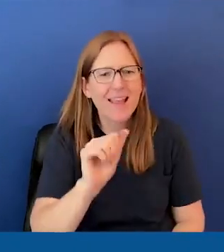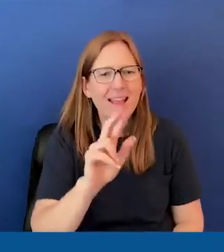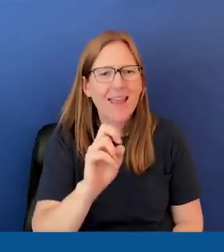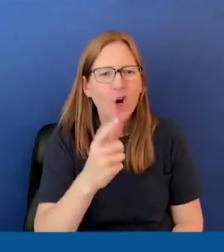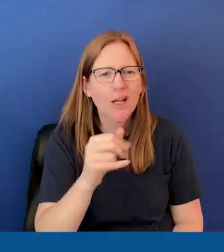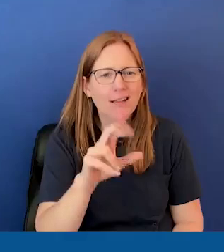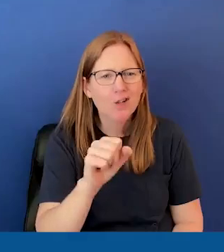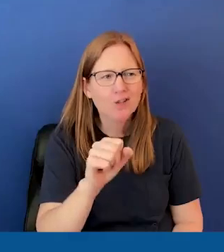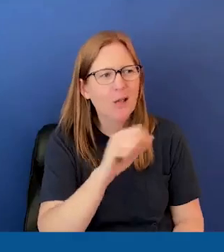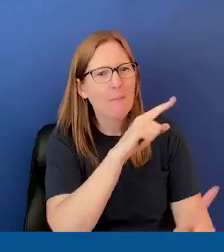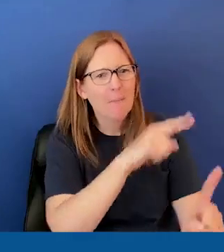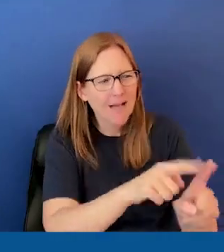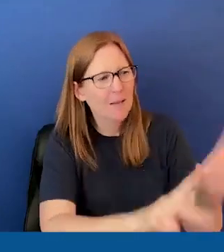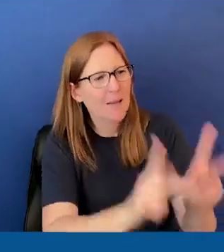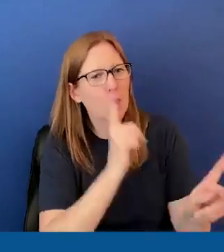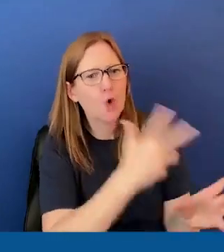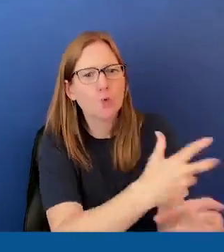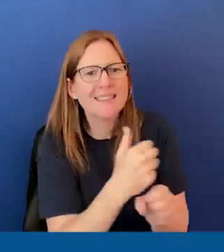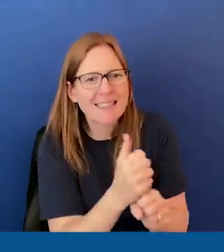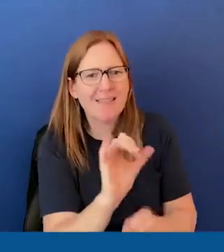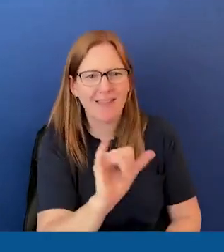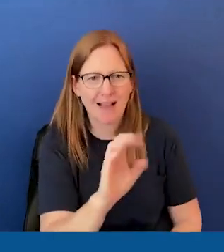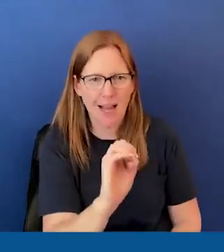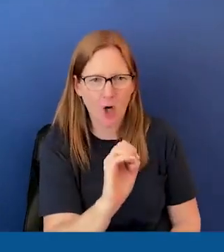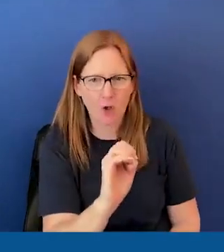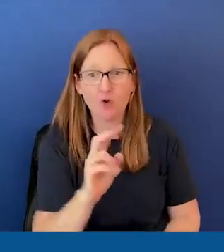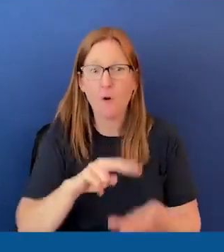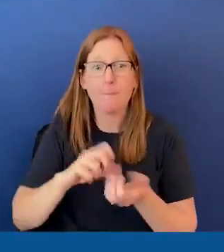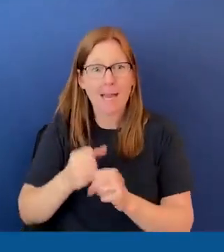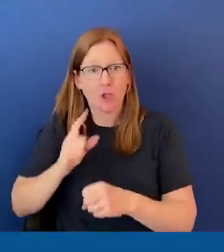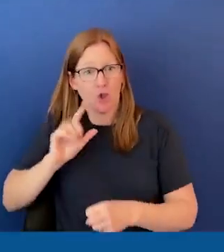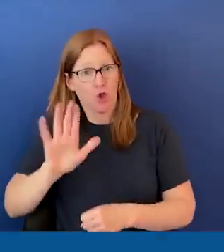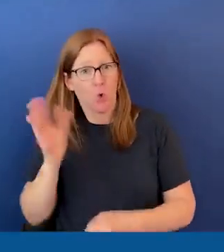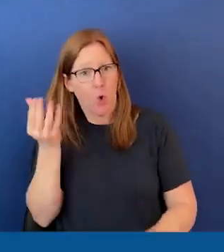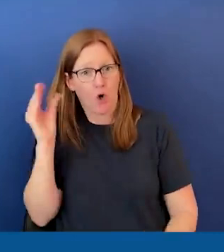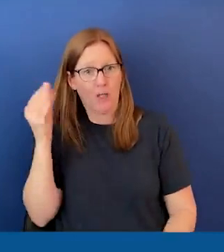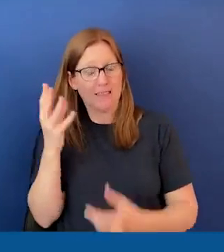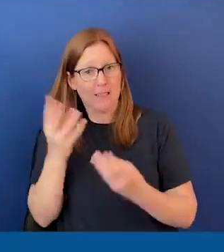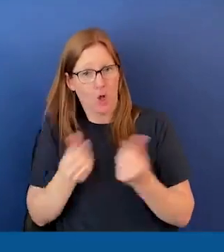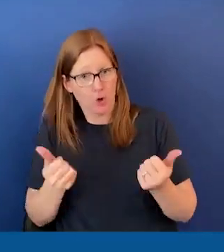and making sure that the solution is one that they can use and